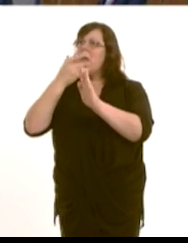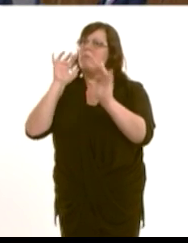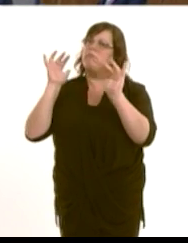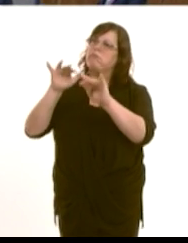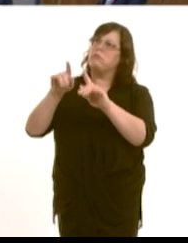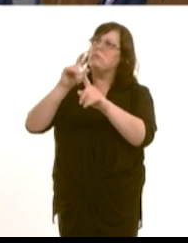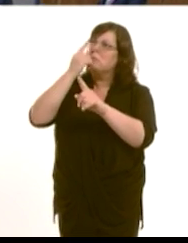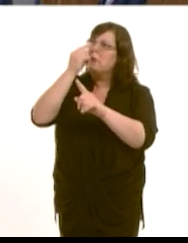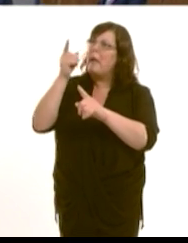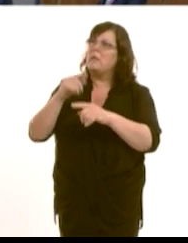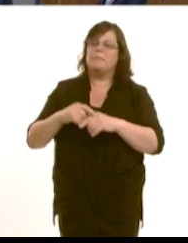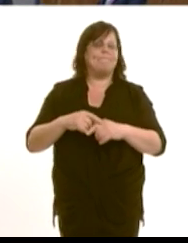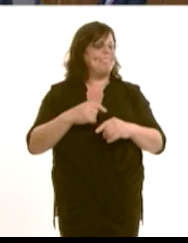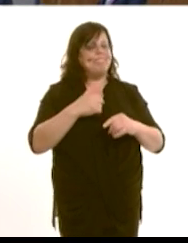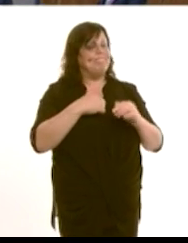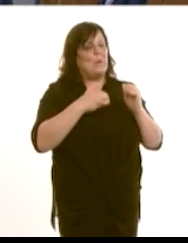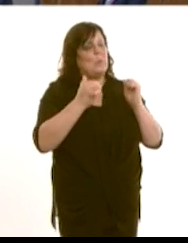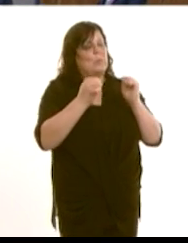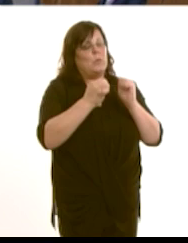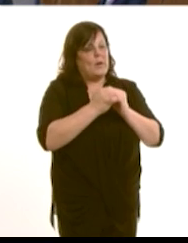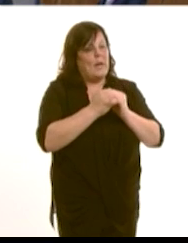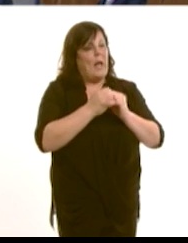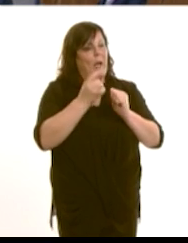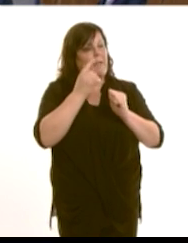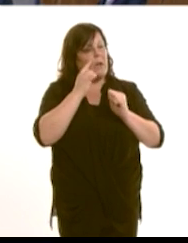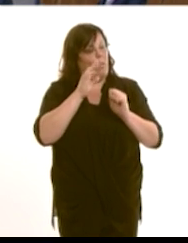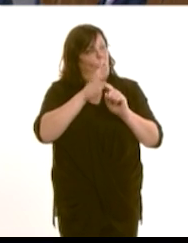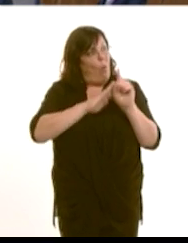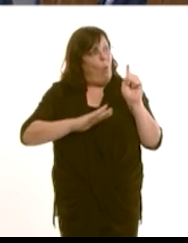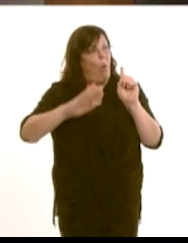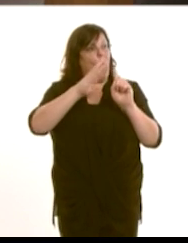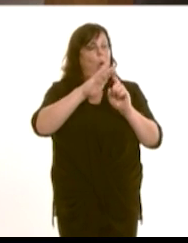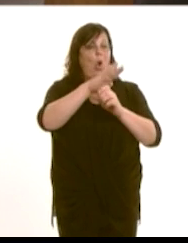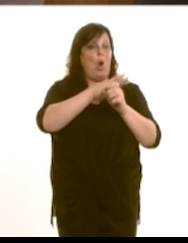I think all the local authorities have an equal voice in terms of the development of the city region.